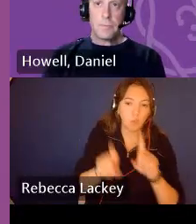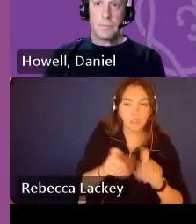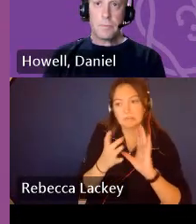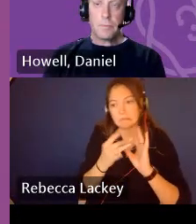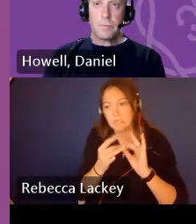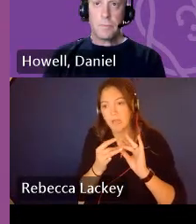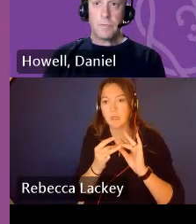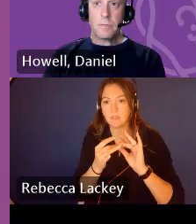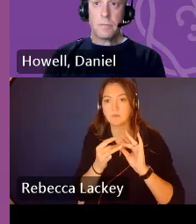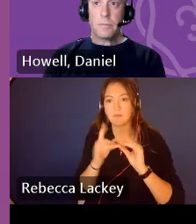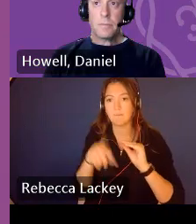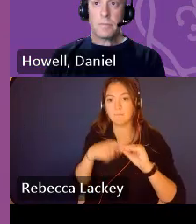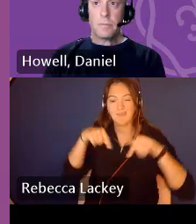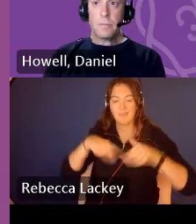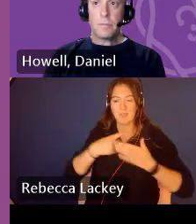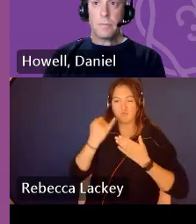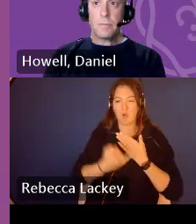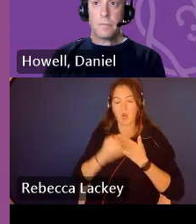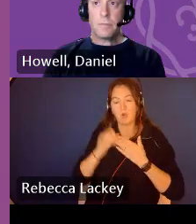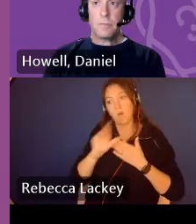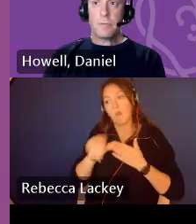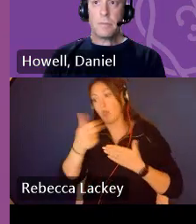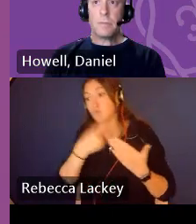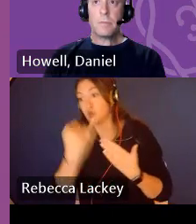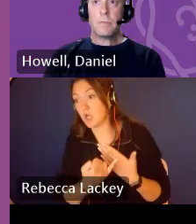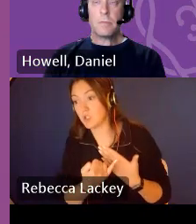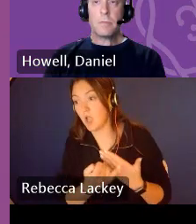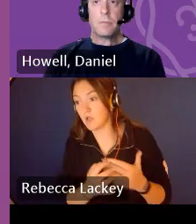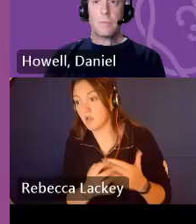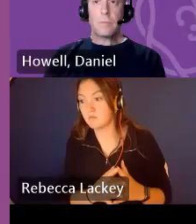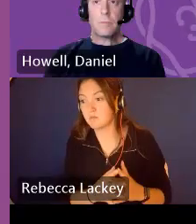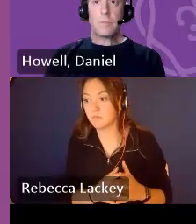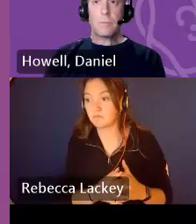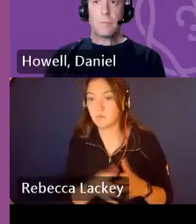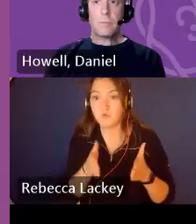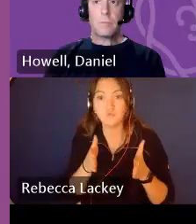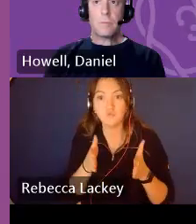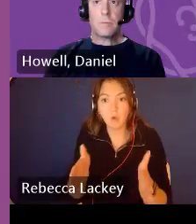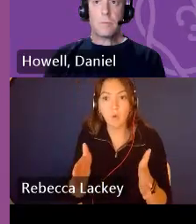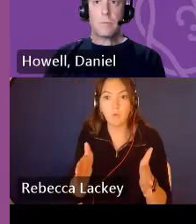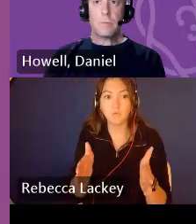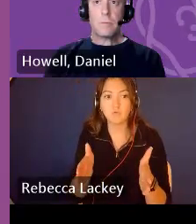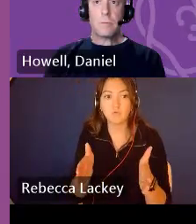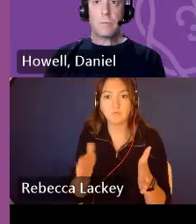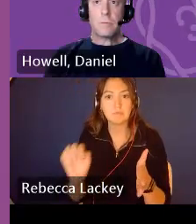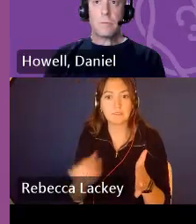um on this project or any other projects uh our roadways in uh St. those county